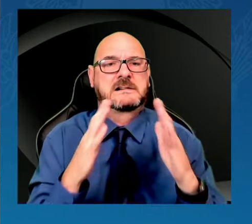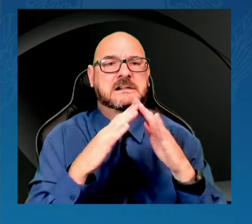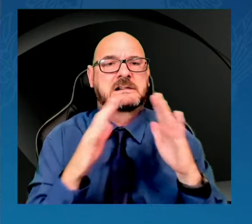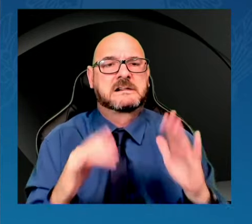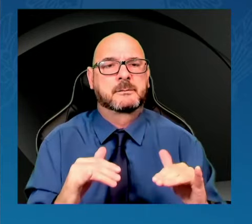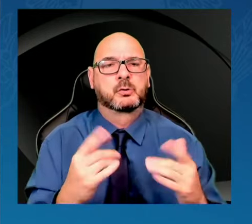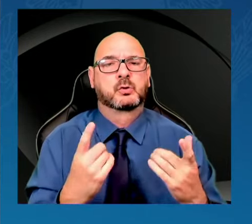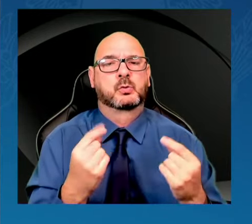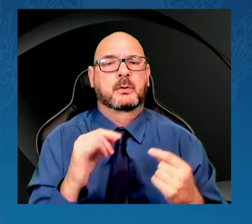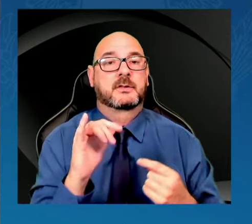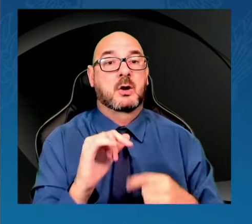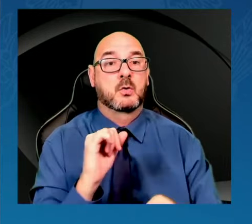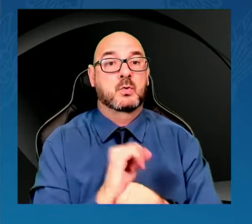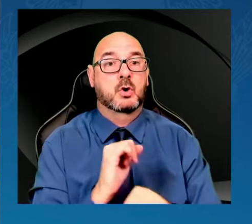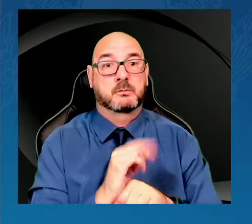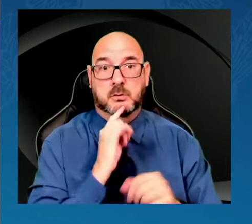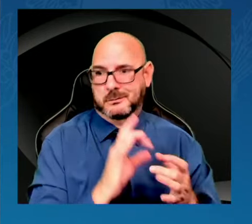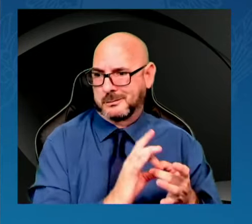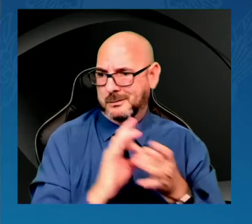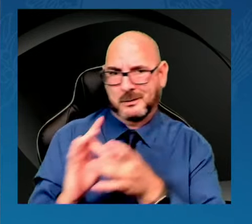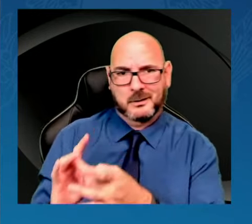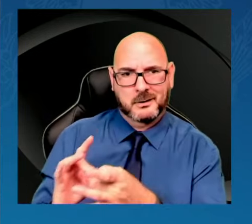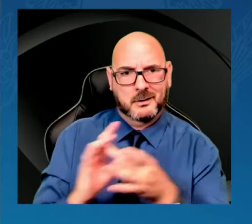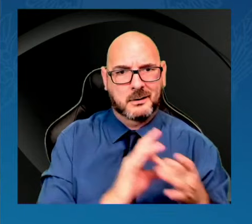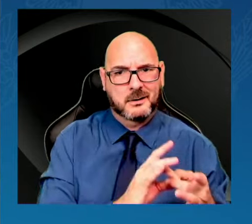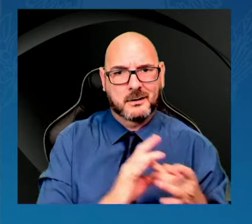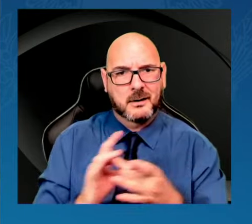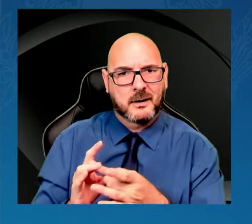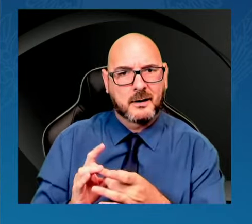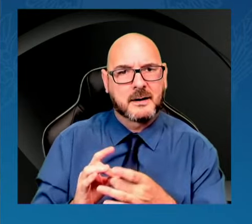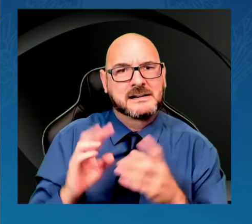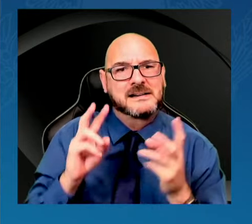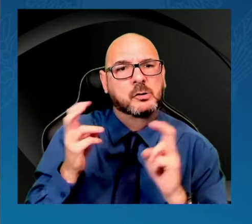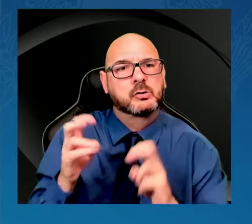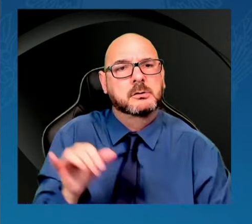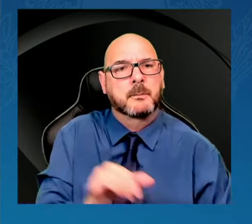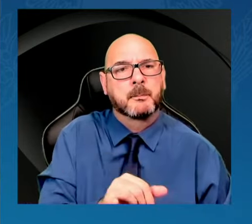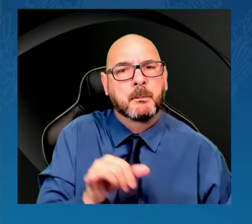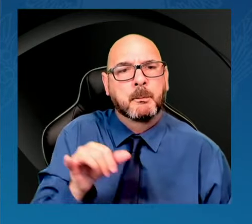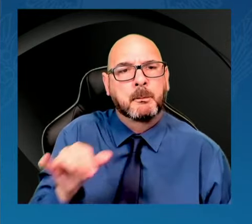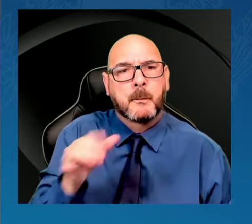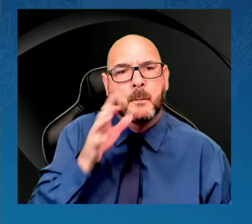between issues like maternal health and what is happening in terms of our climate,